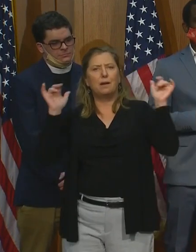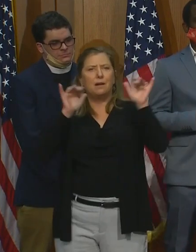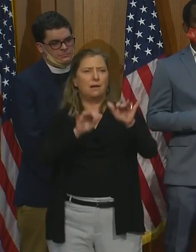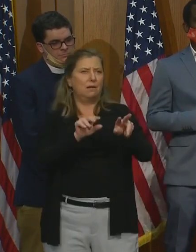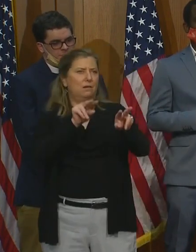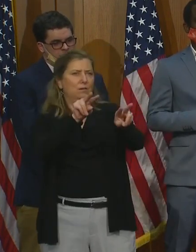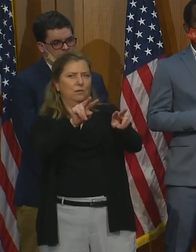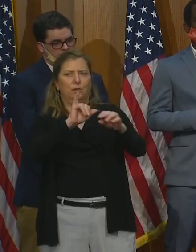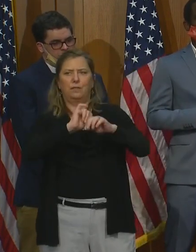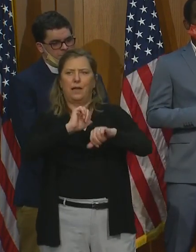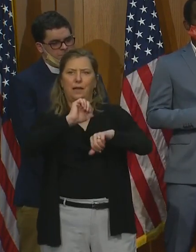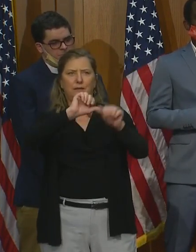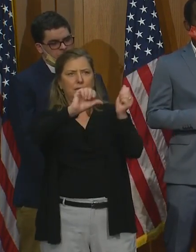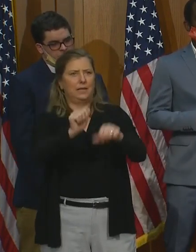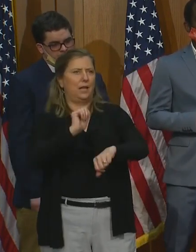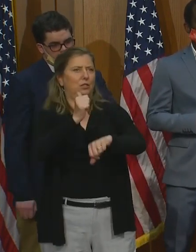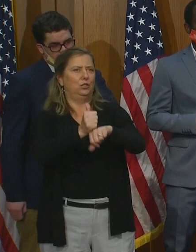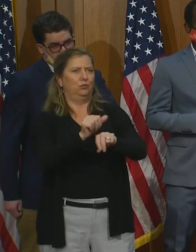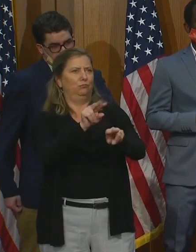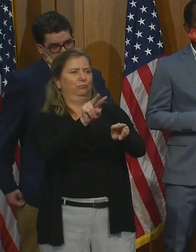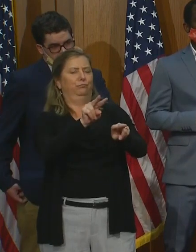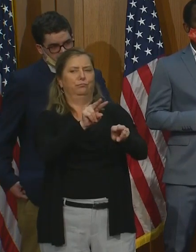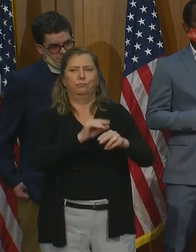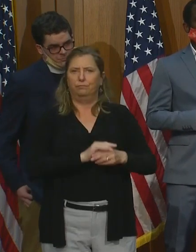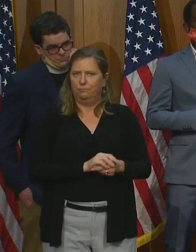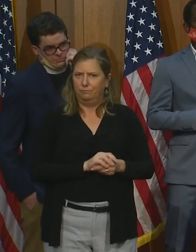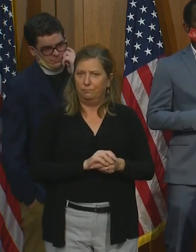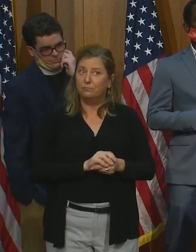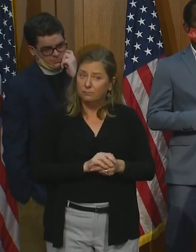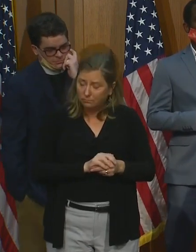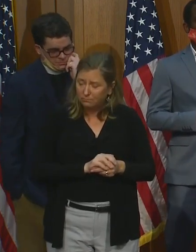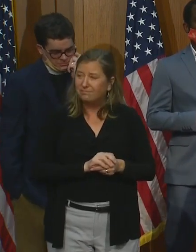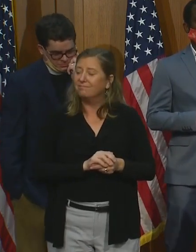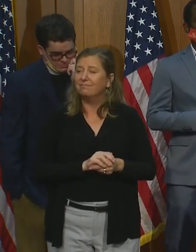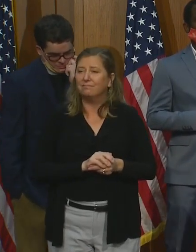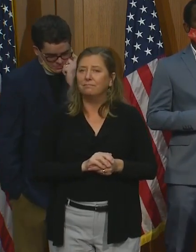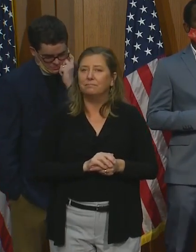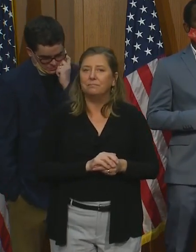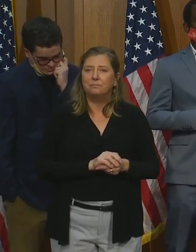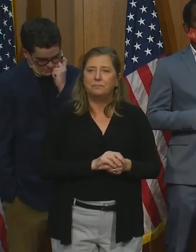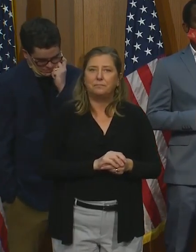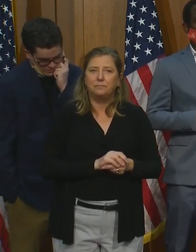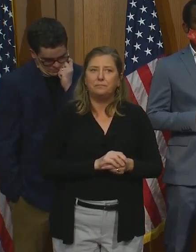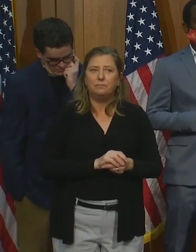HUNDRED AND FIFTY THOUSAND PEOPLE CAME OUT. WHEN THE